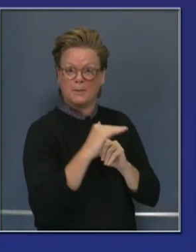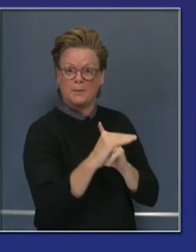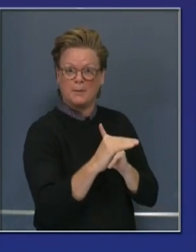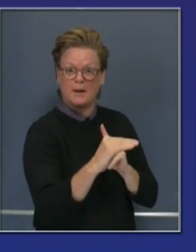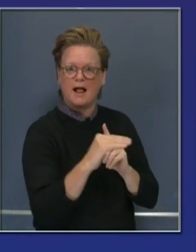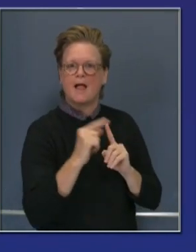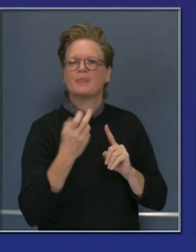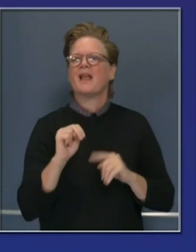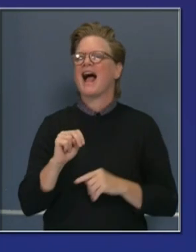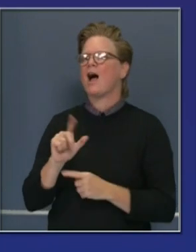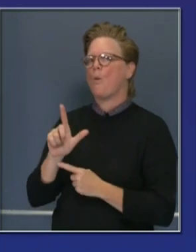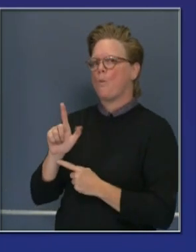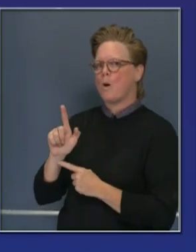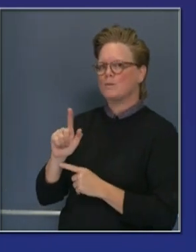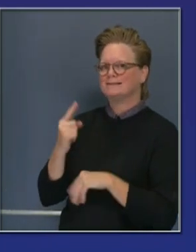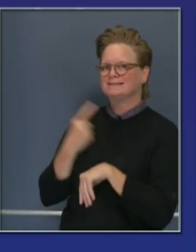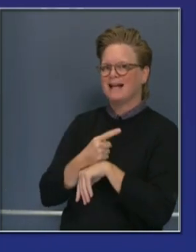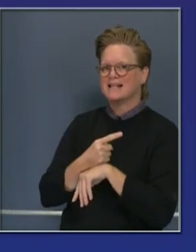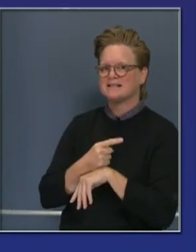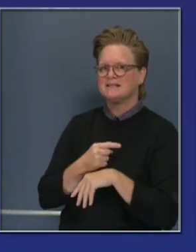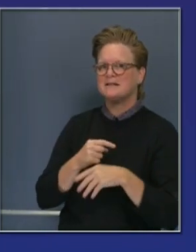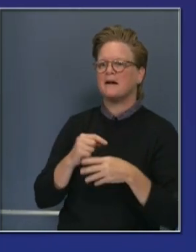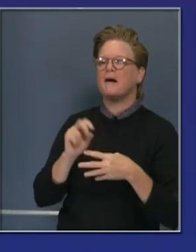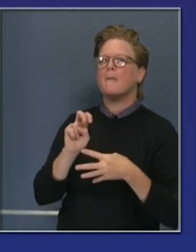IN EACH TIER, THERE IS A 21